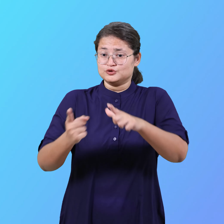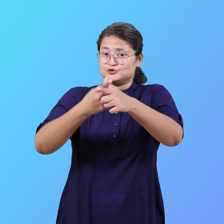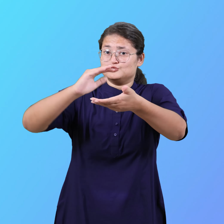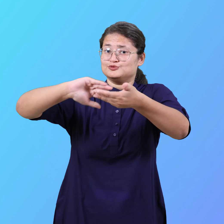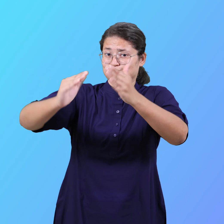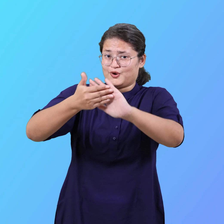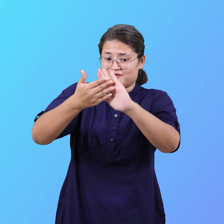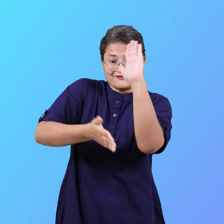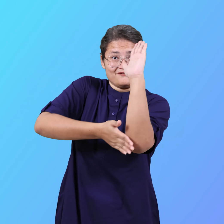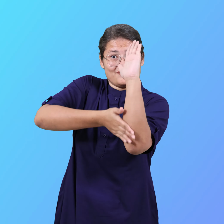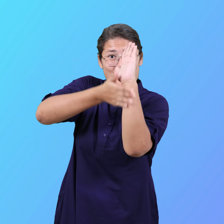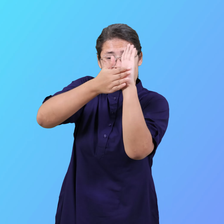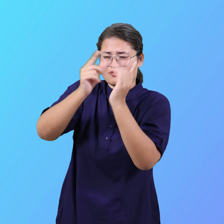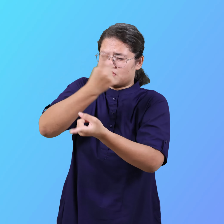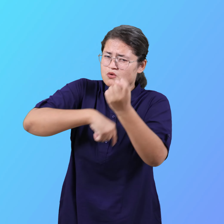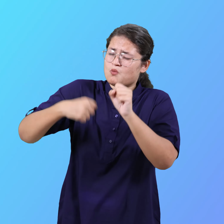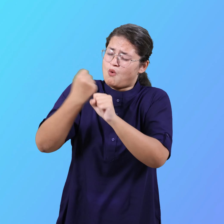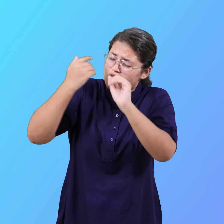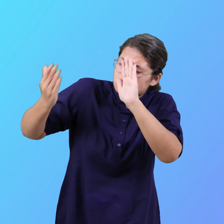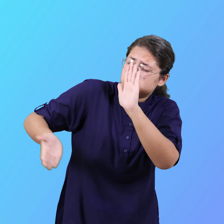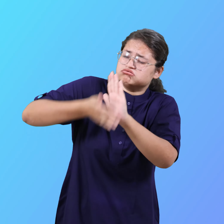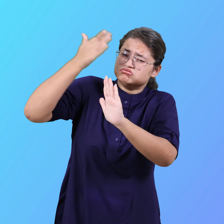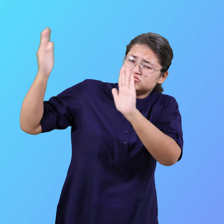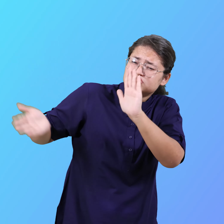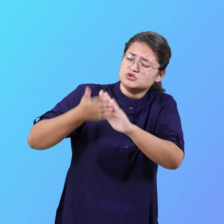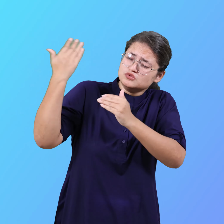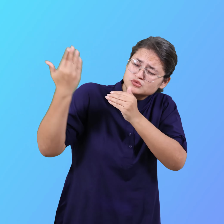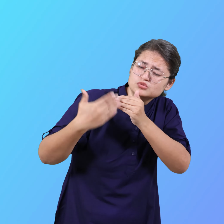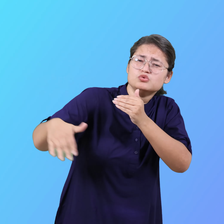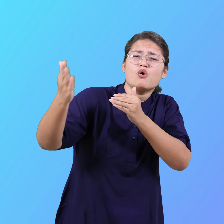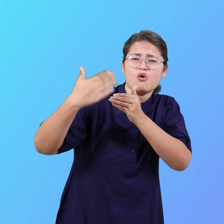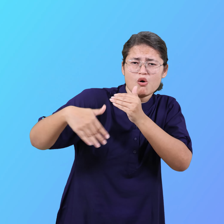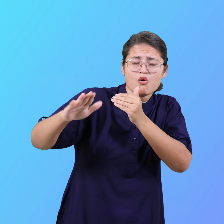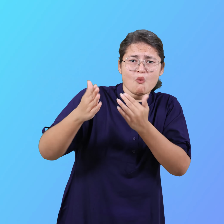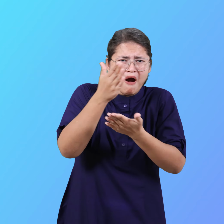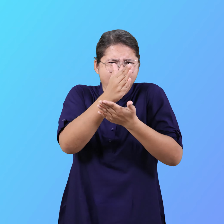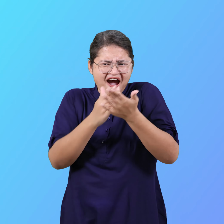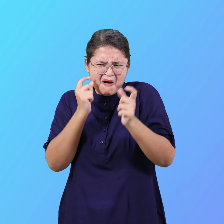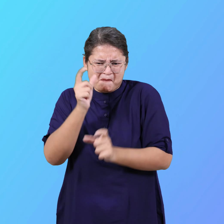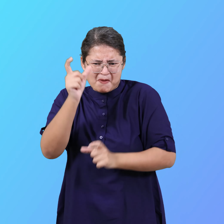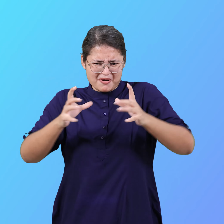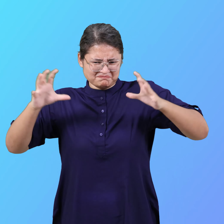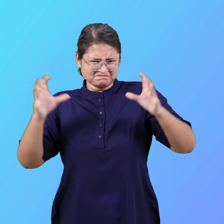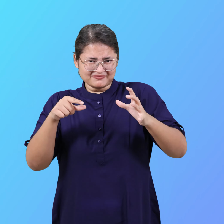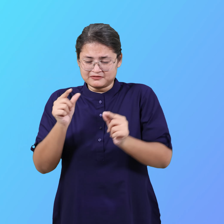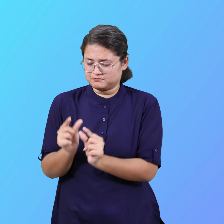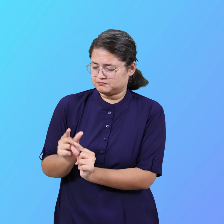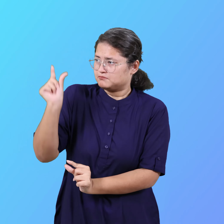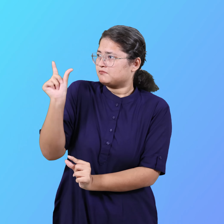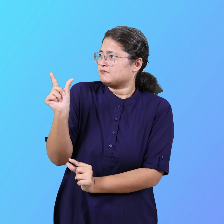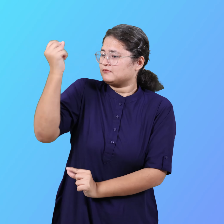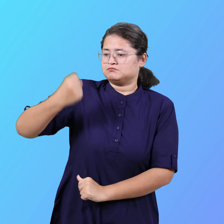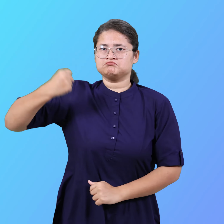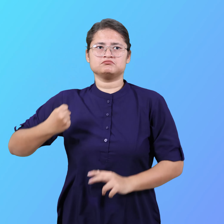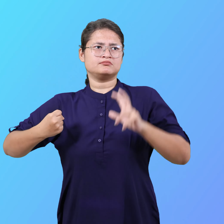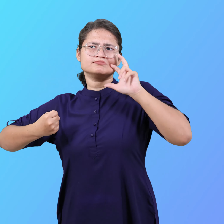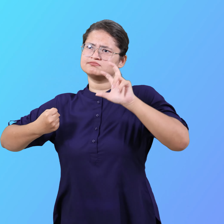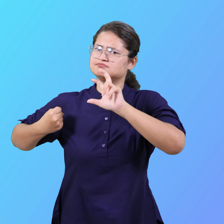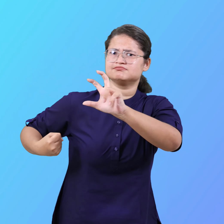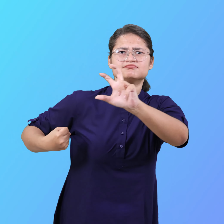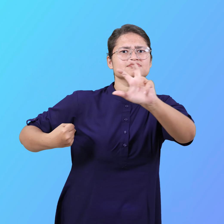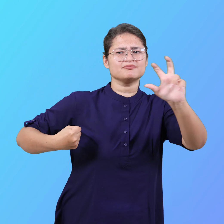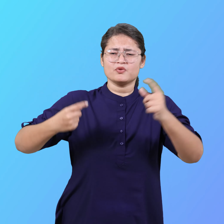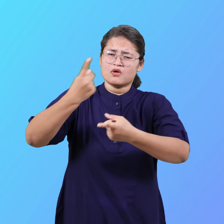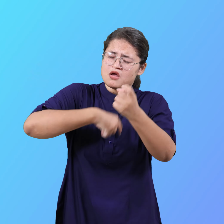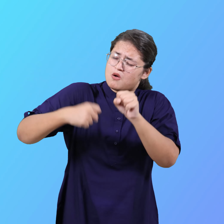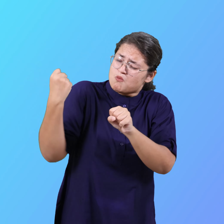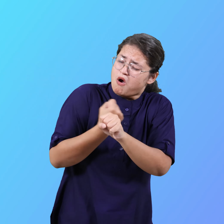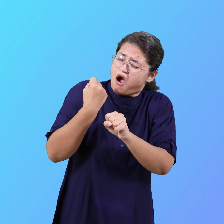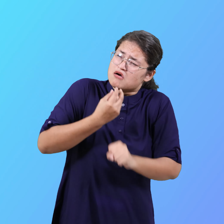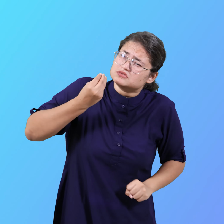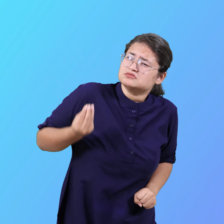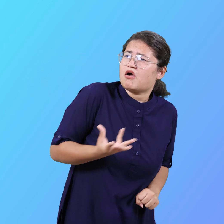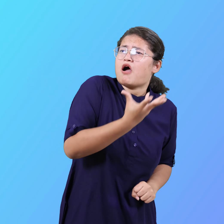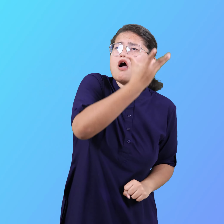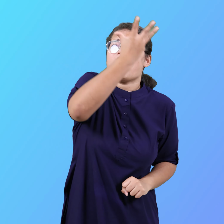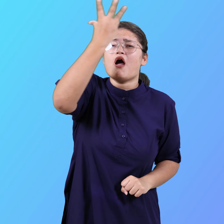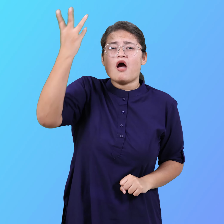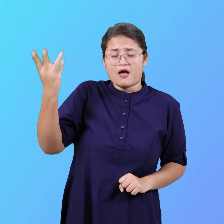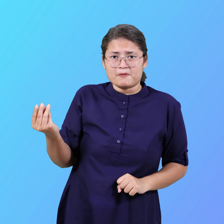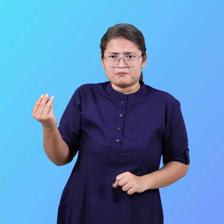So we continued to work on the wall of Jerusalem, with half the men holding spears. We worked from the first light of the morning until the stars came out at night.